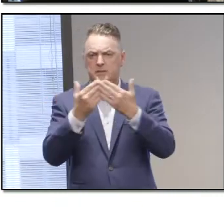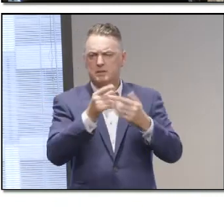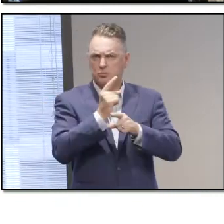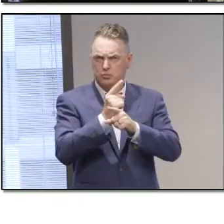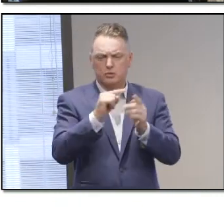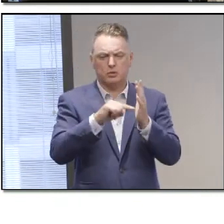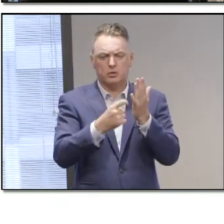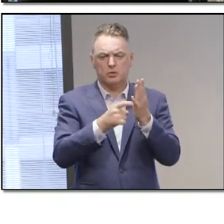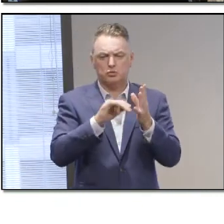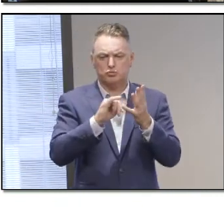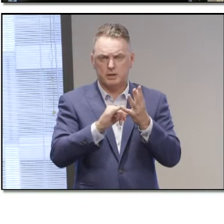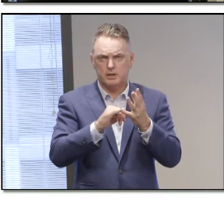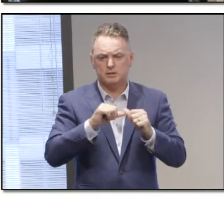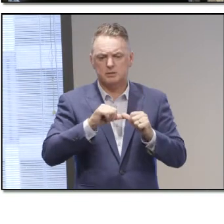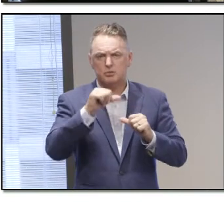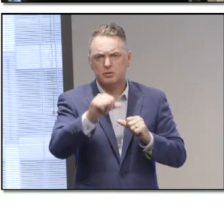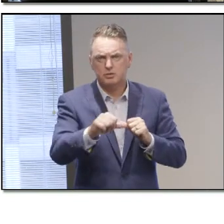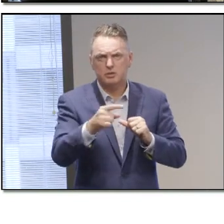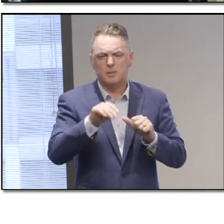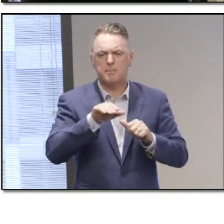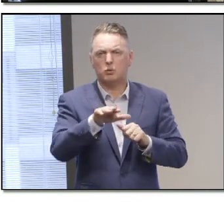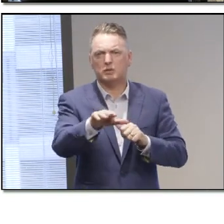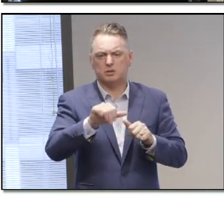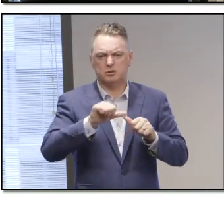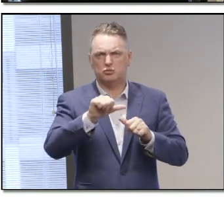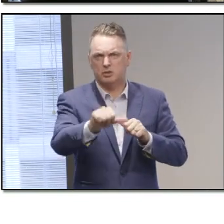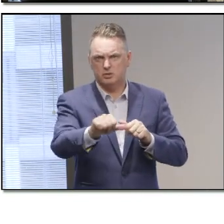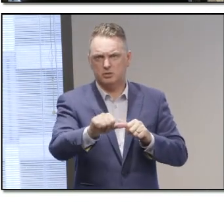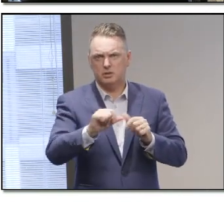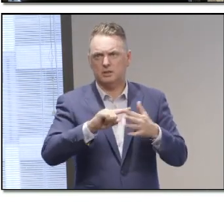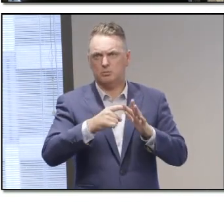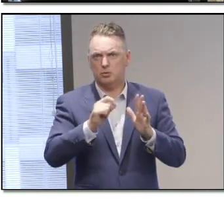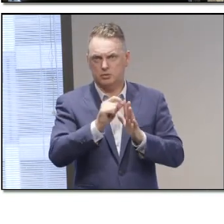and multi-generational exposures. The way this works is when this woman is pregnant